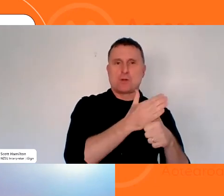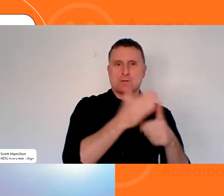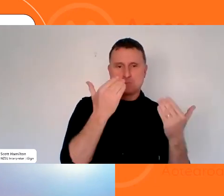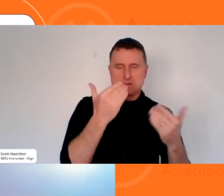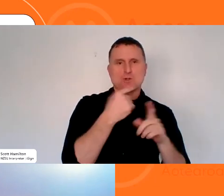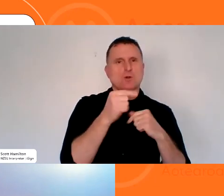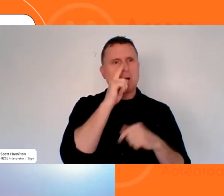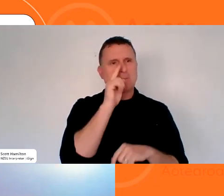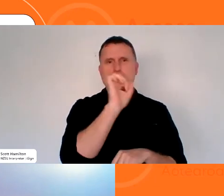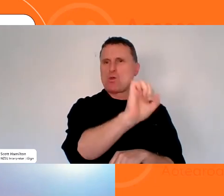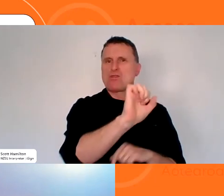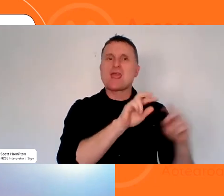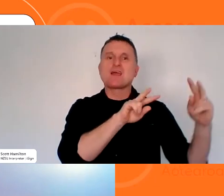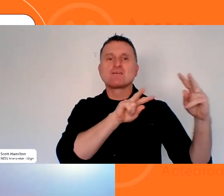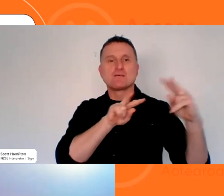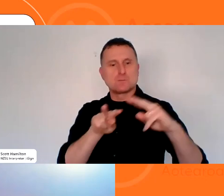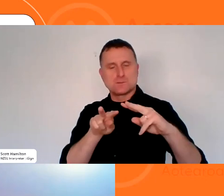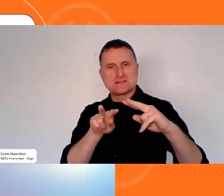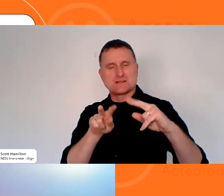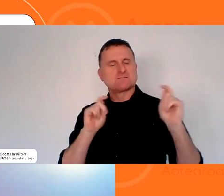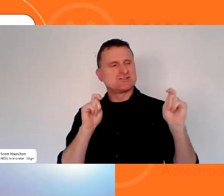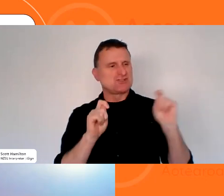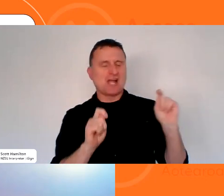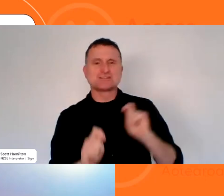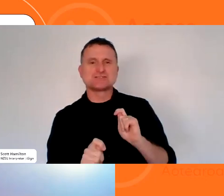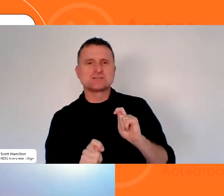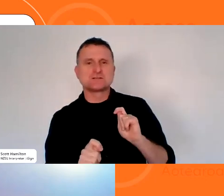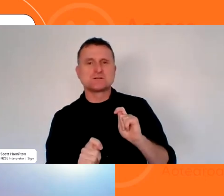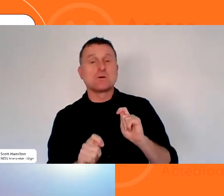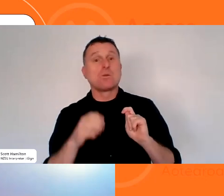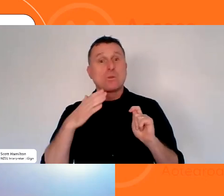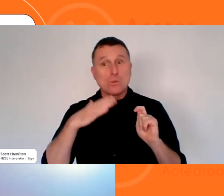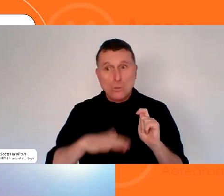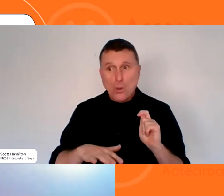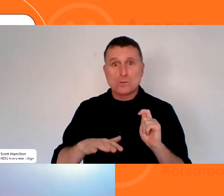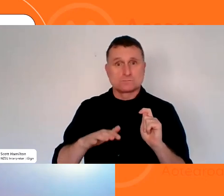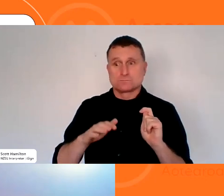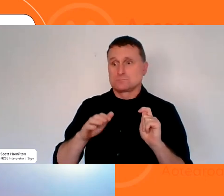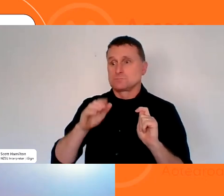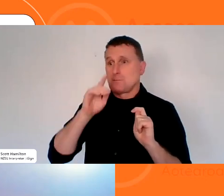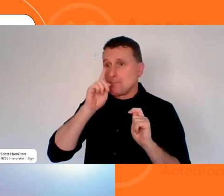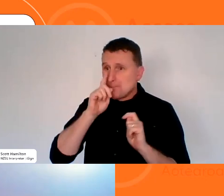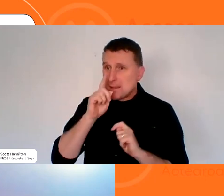that narrative. We need to start seeing everybody as having such